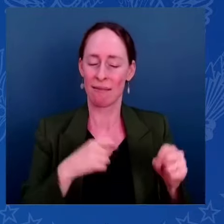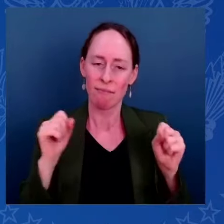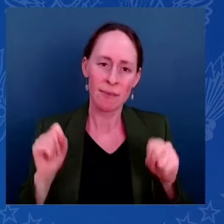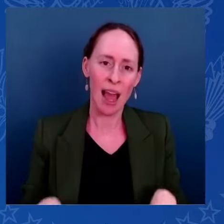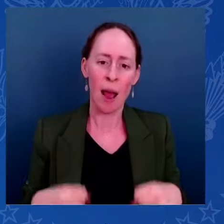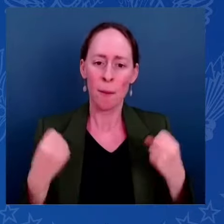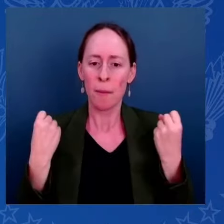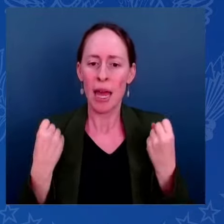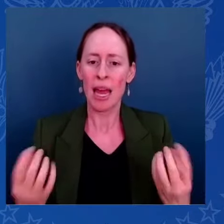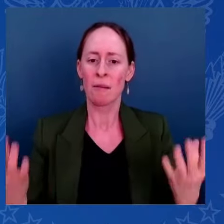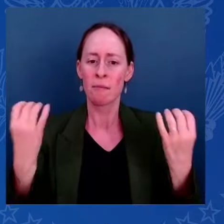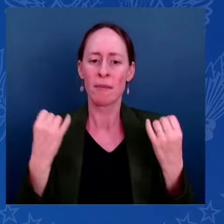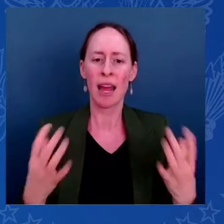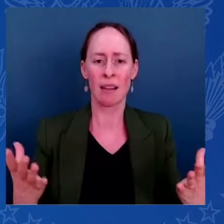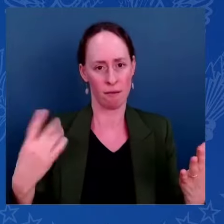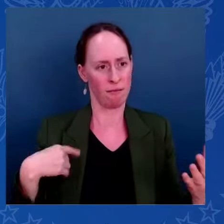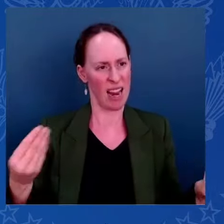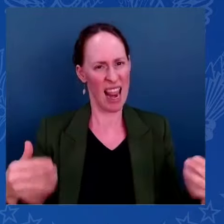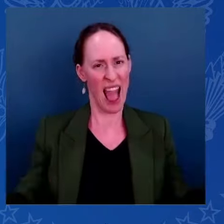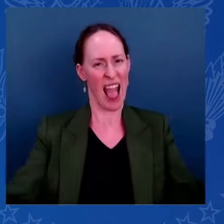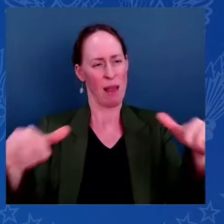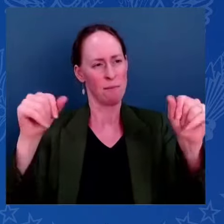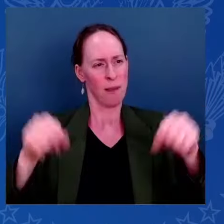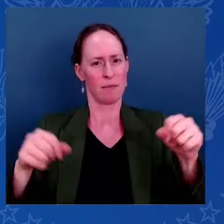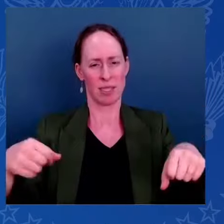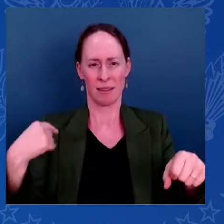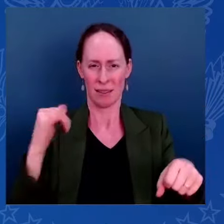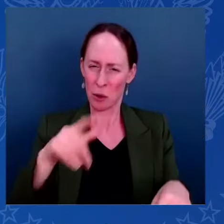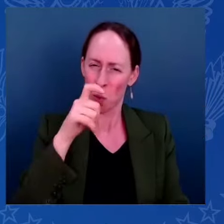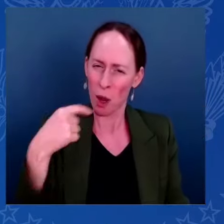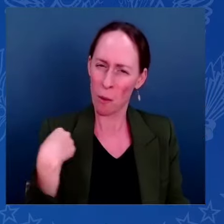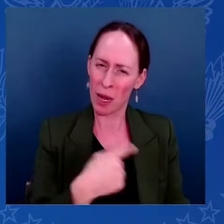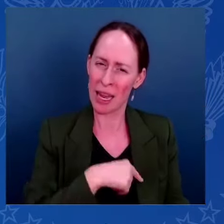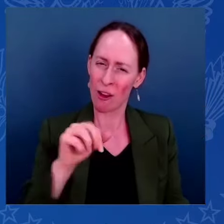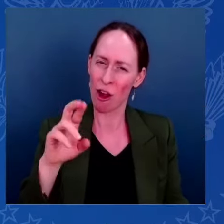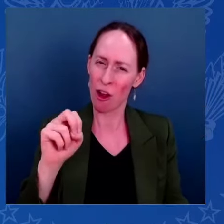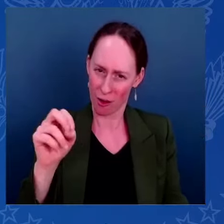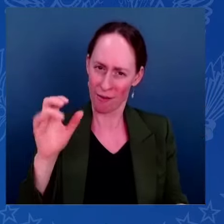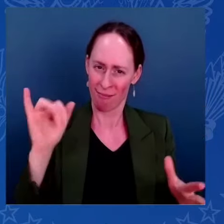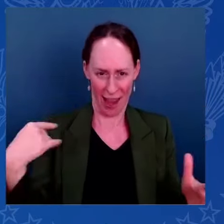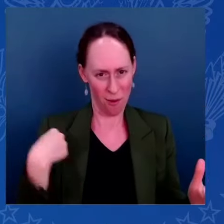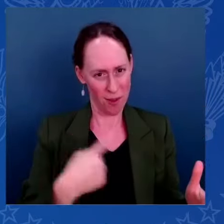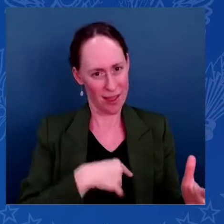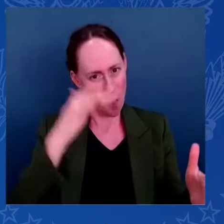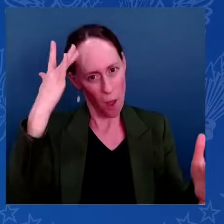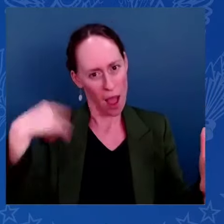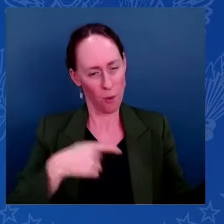And that's what you're doing here at Tulane. There's still more to do, but we know we can do it. We just have to remember who we are.